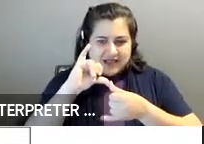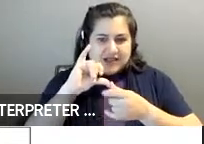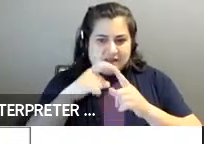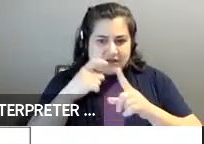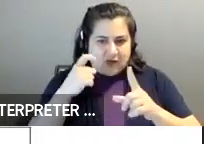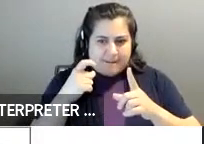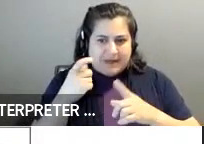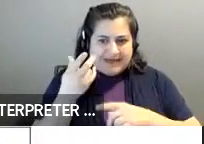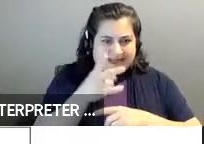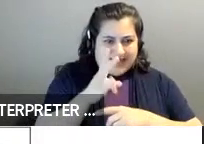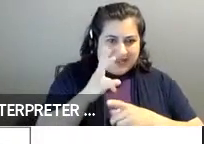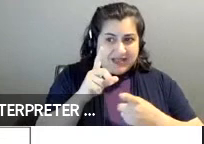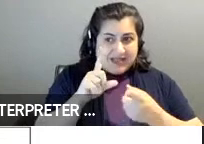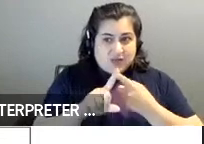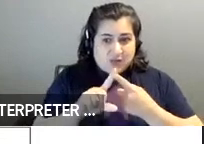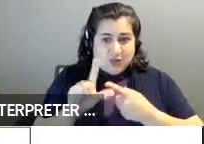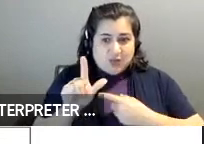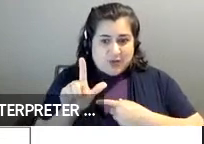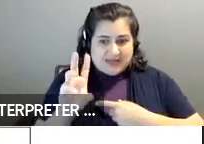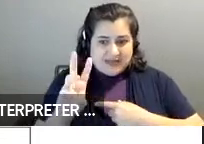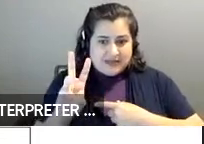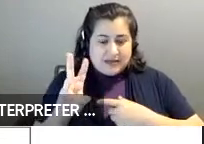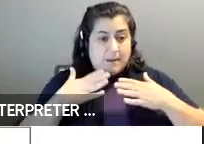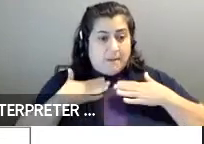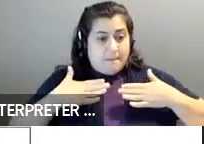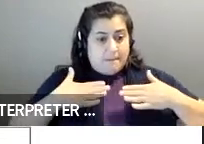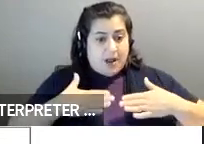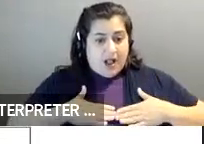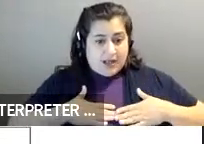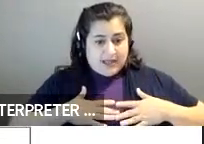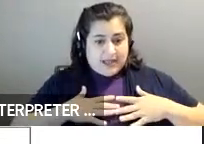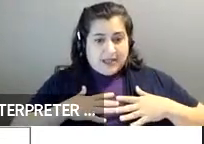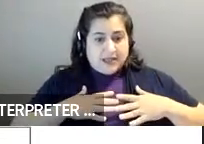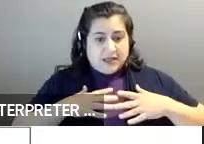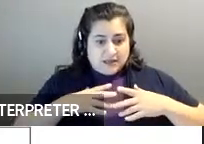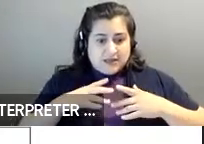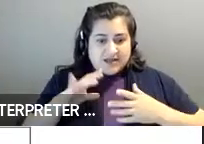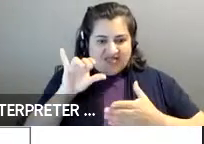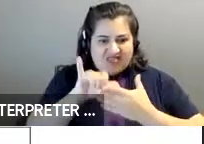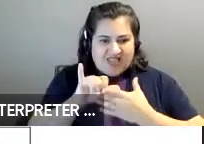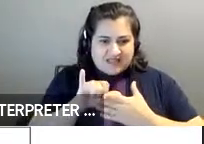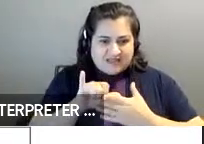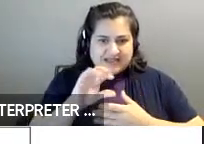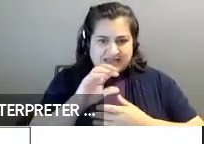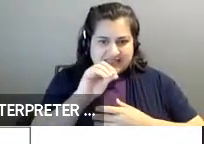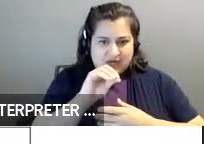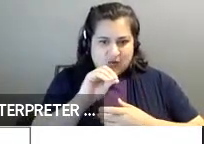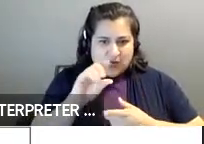The vertical axis is showing you percentile, going from 0 to 100%.